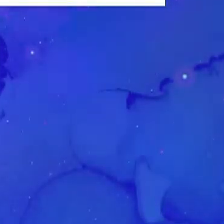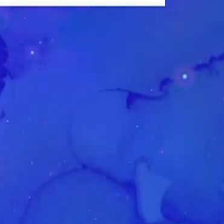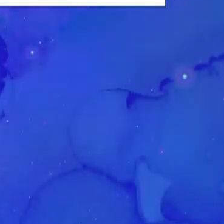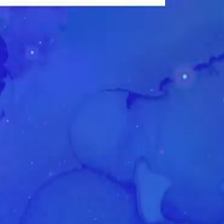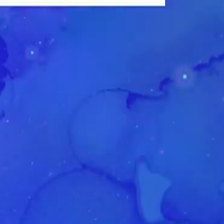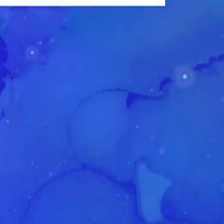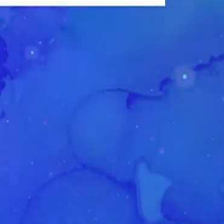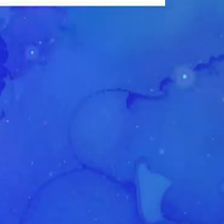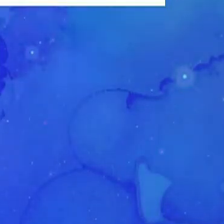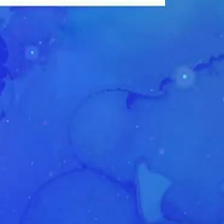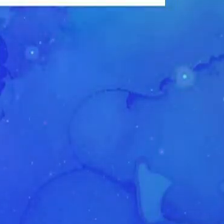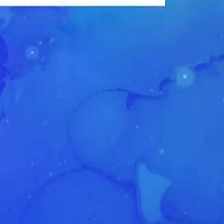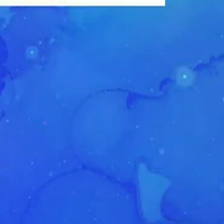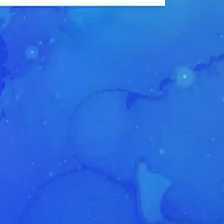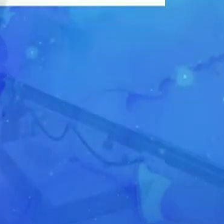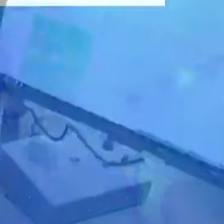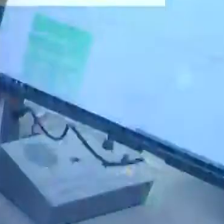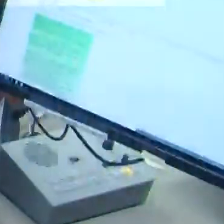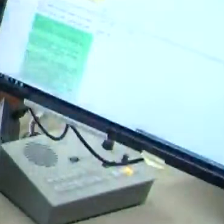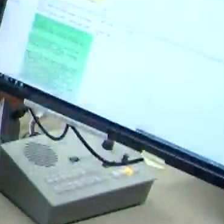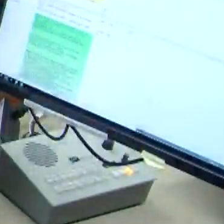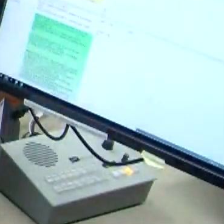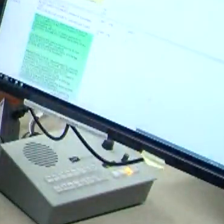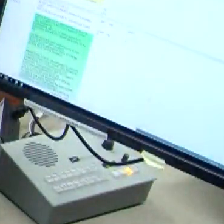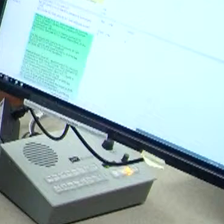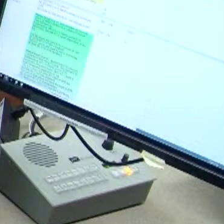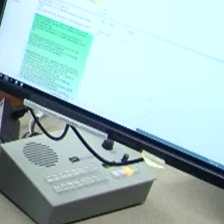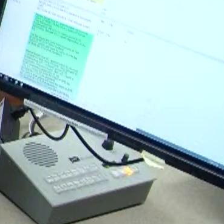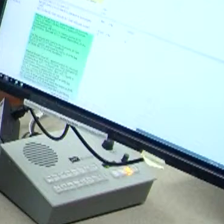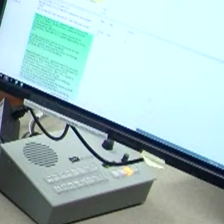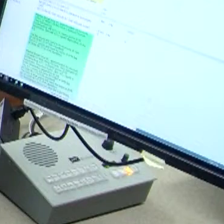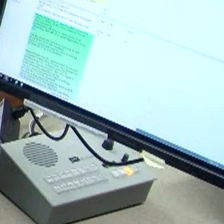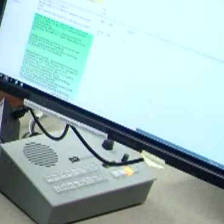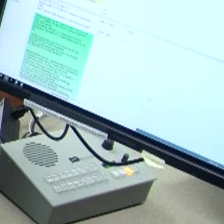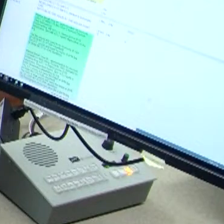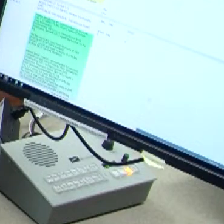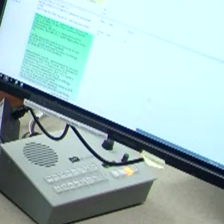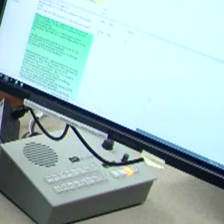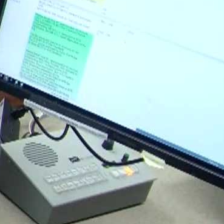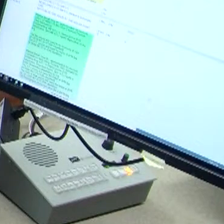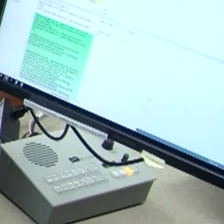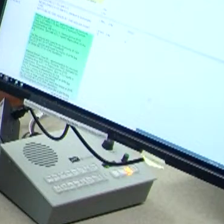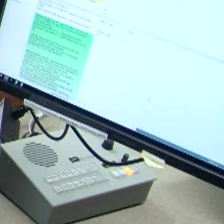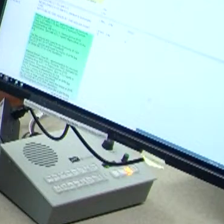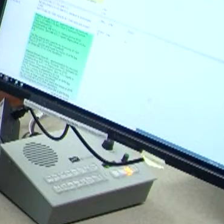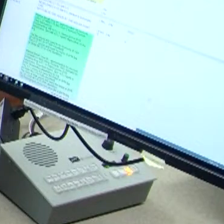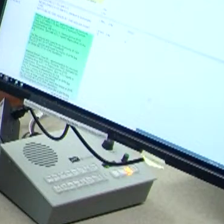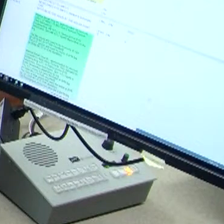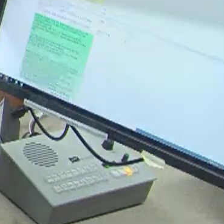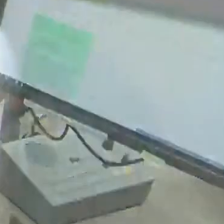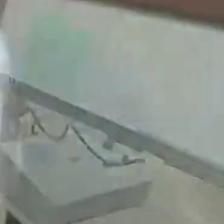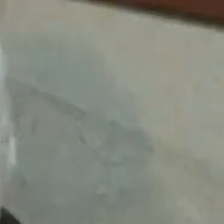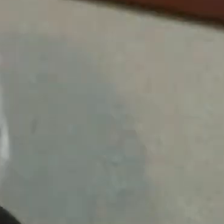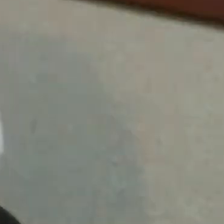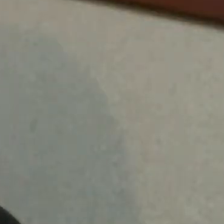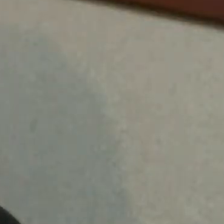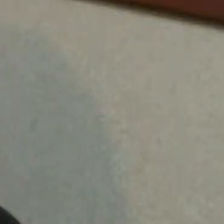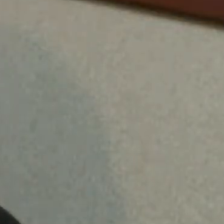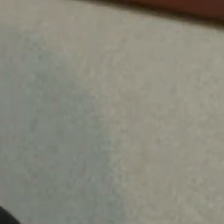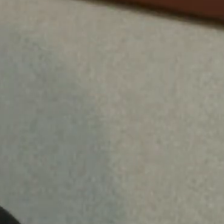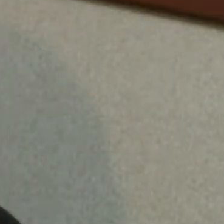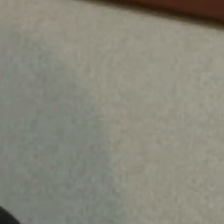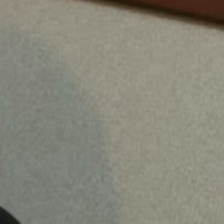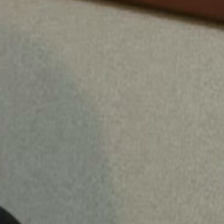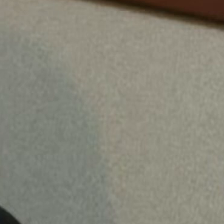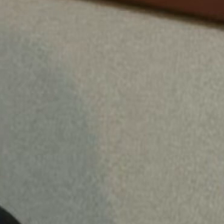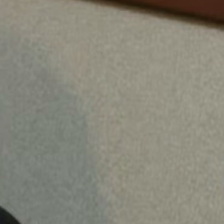include. org from wxxi news this is connections I'm Sarah Murphy appaman filling in for Evan